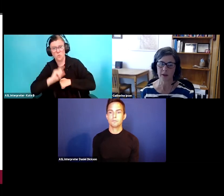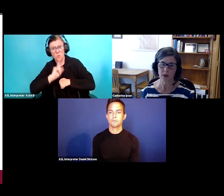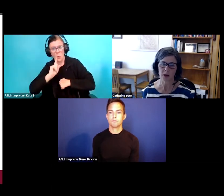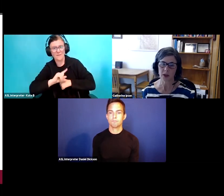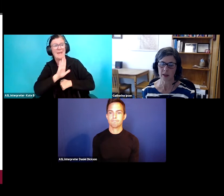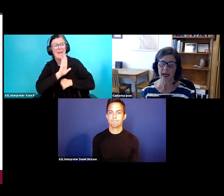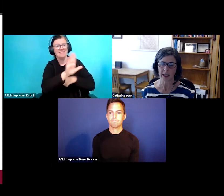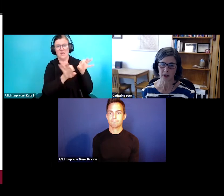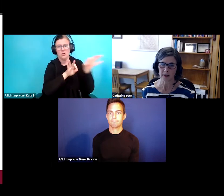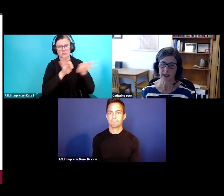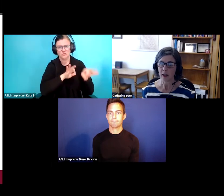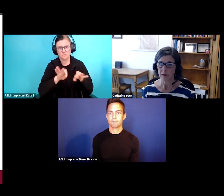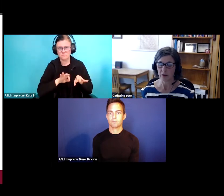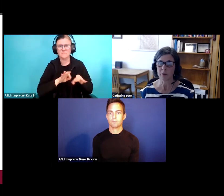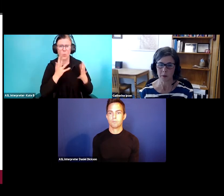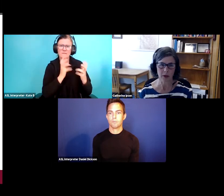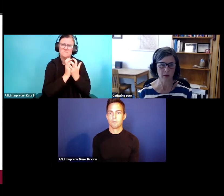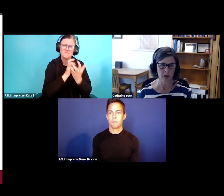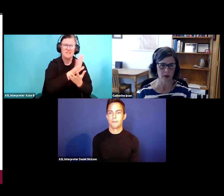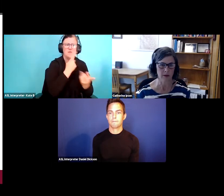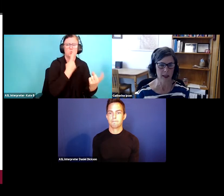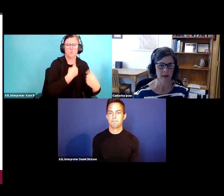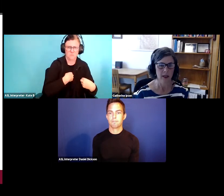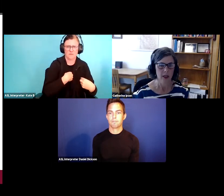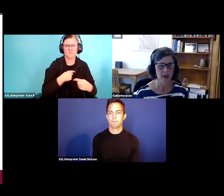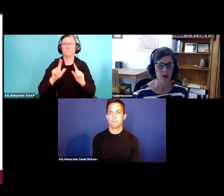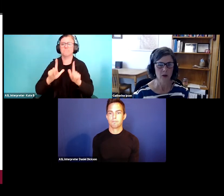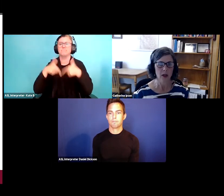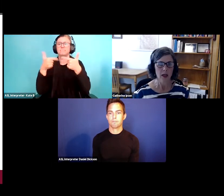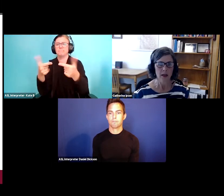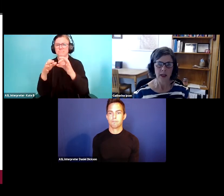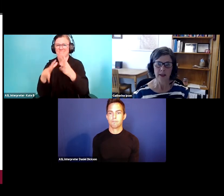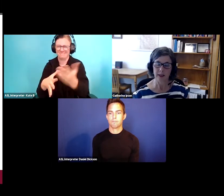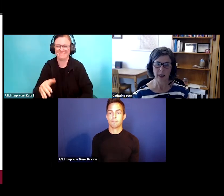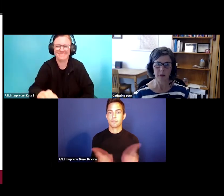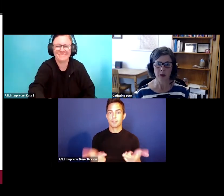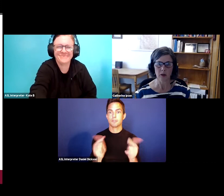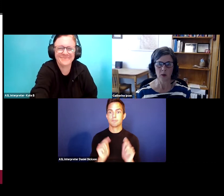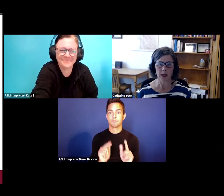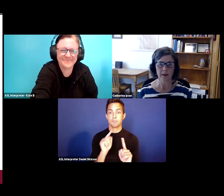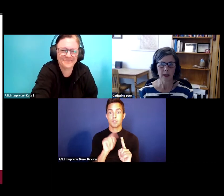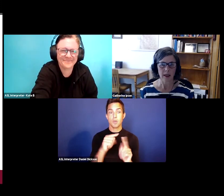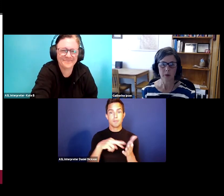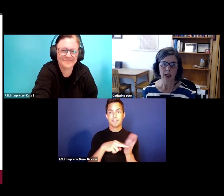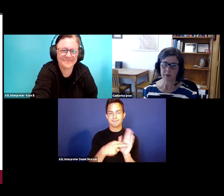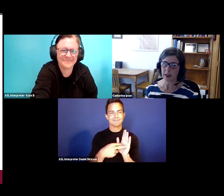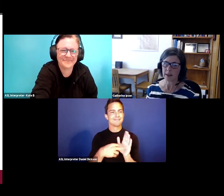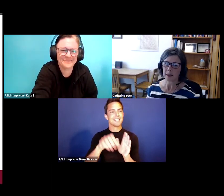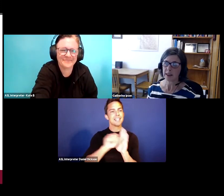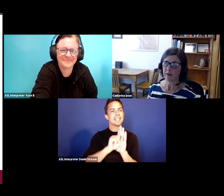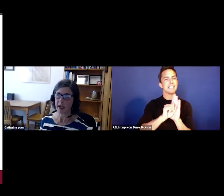certain degree of accuracy for the people that were surveyed. So the sample was approximately 65